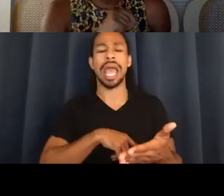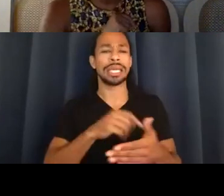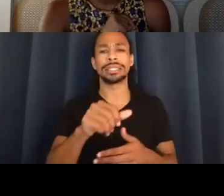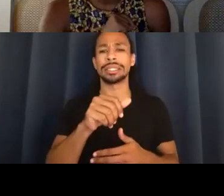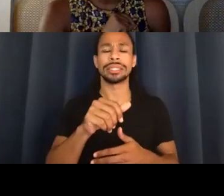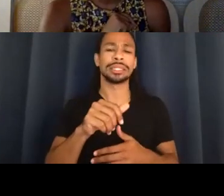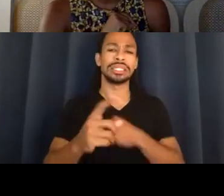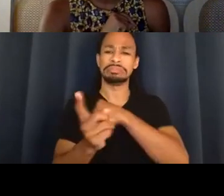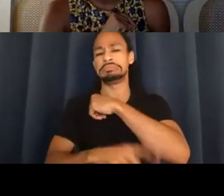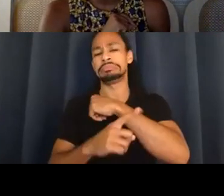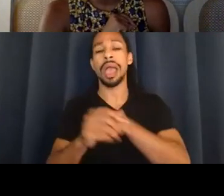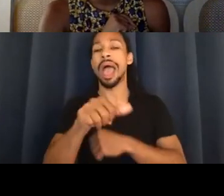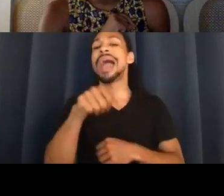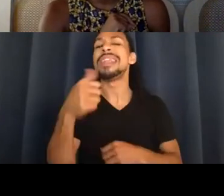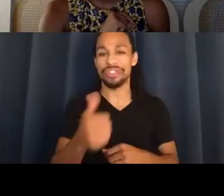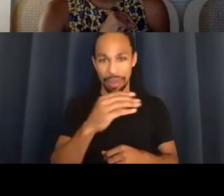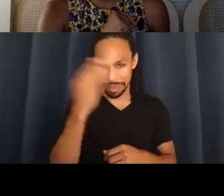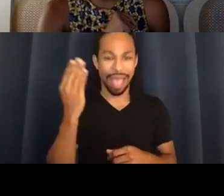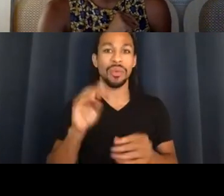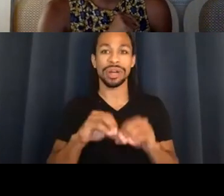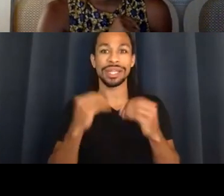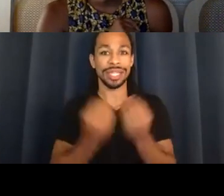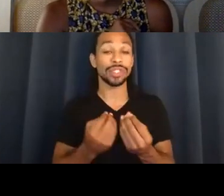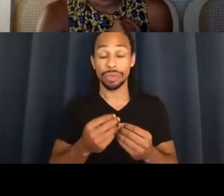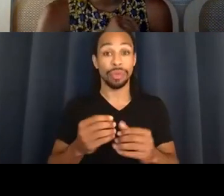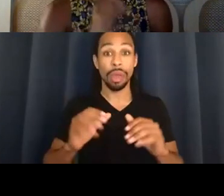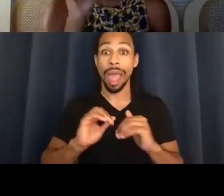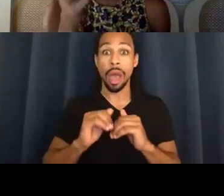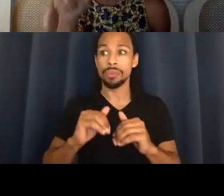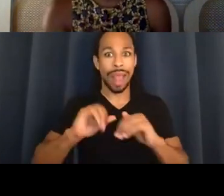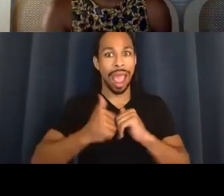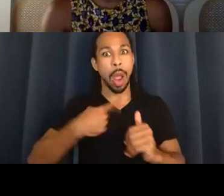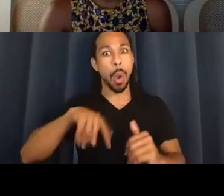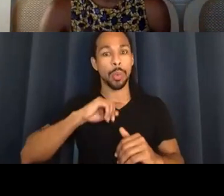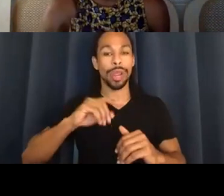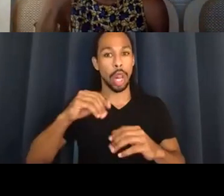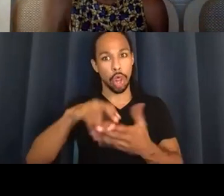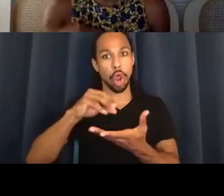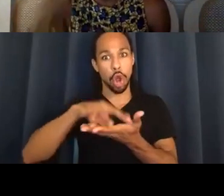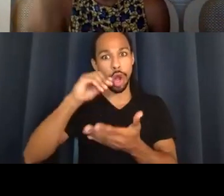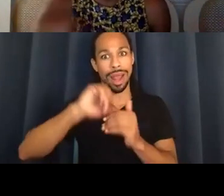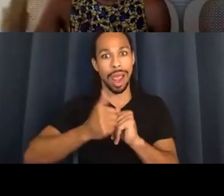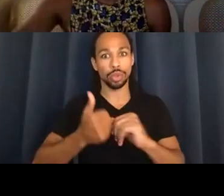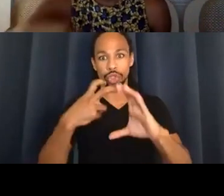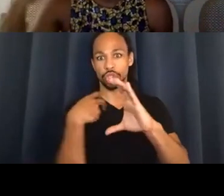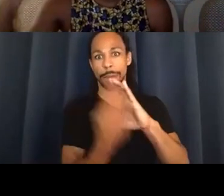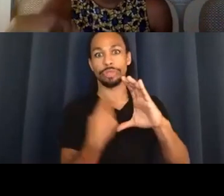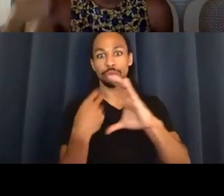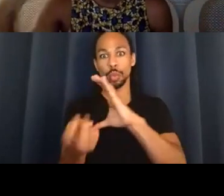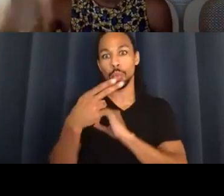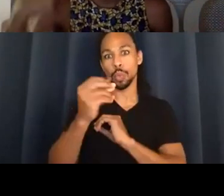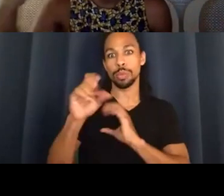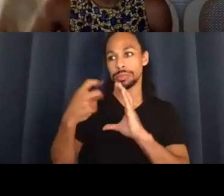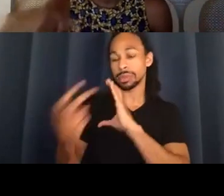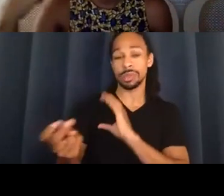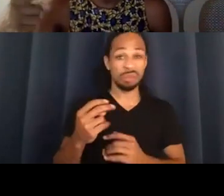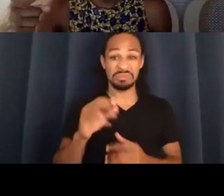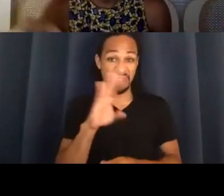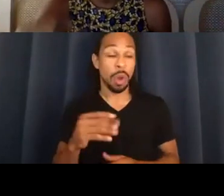learn how to jump through these hoops, because we have learned how to jump these hoops all